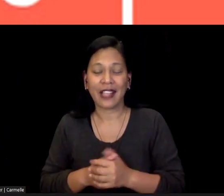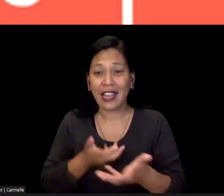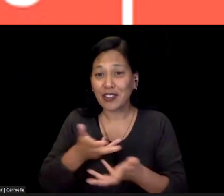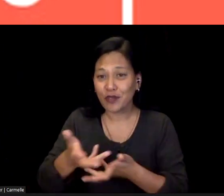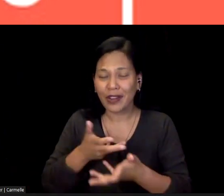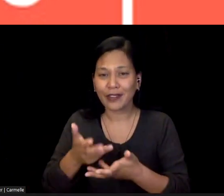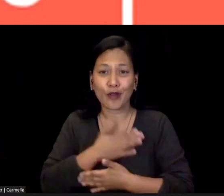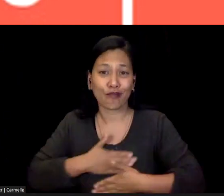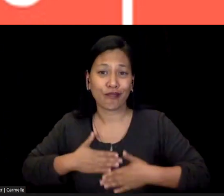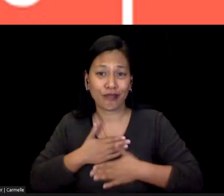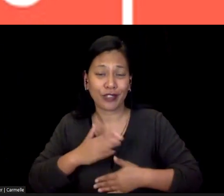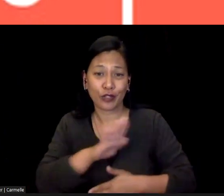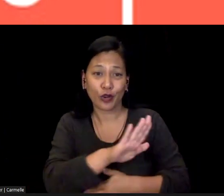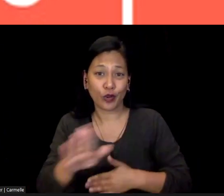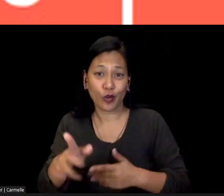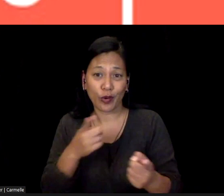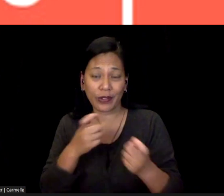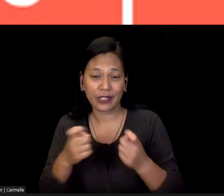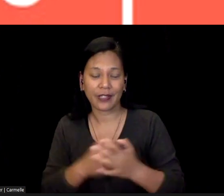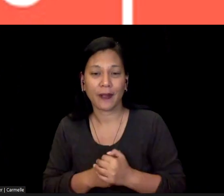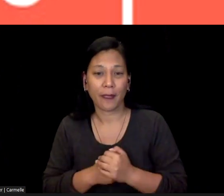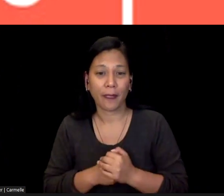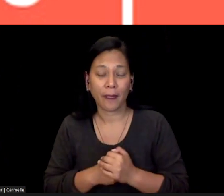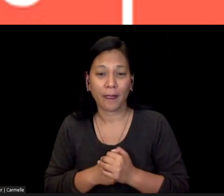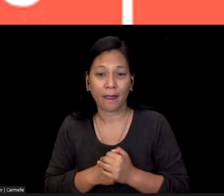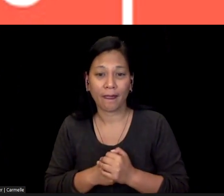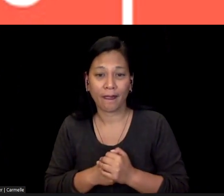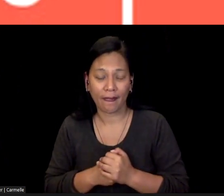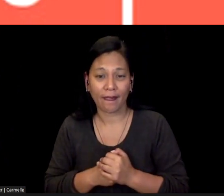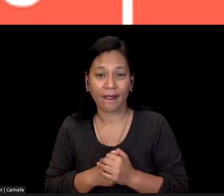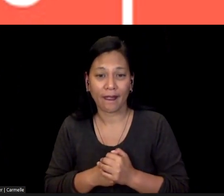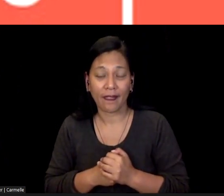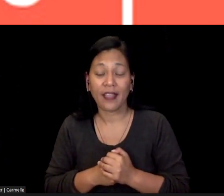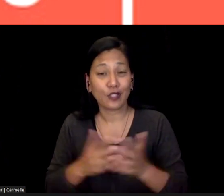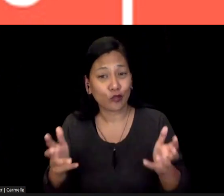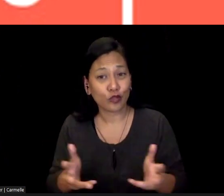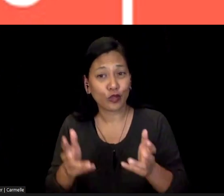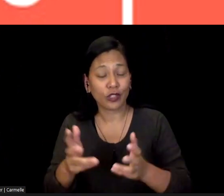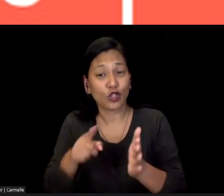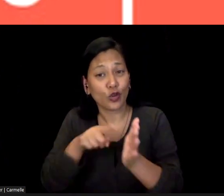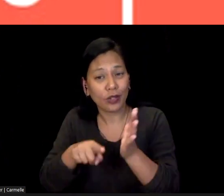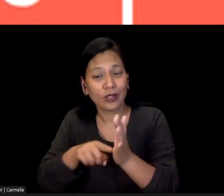We appreciate it all, all your questions. Please be sure to, research the Canada Media Fund, Right?